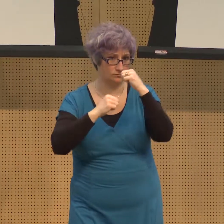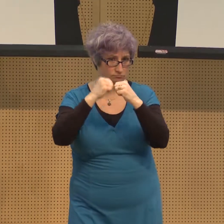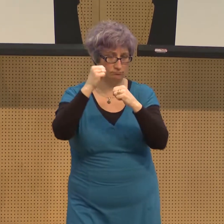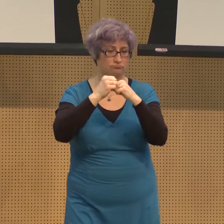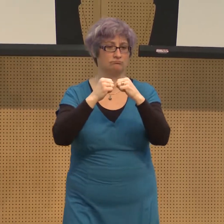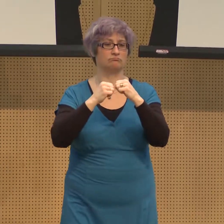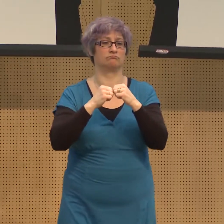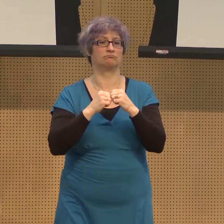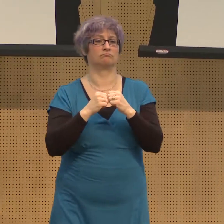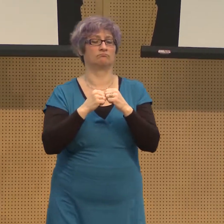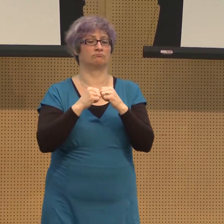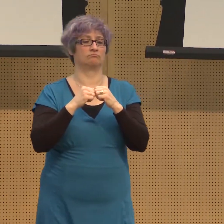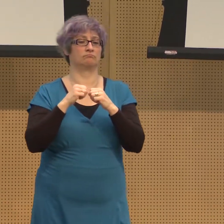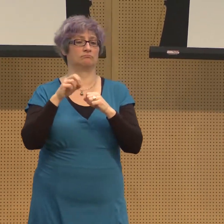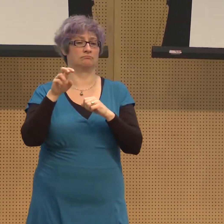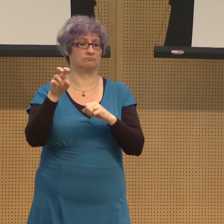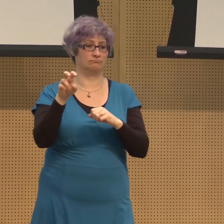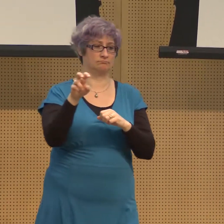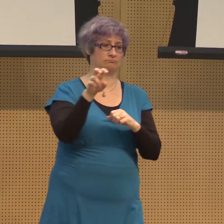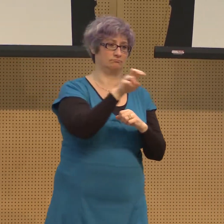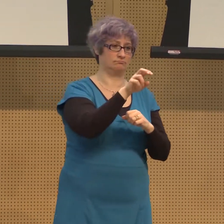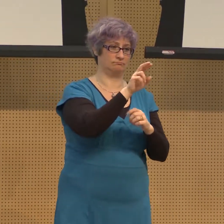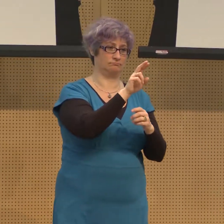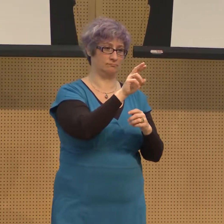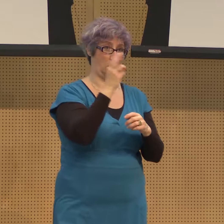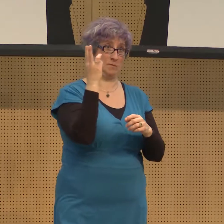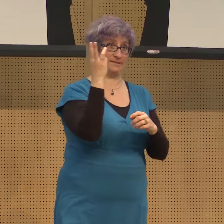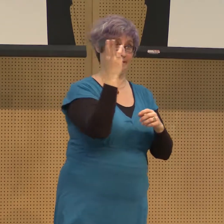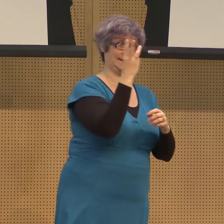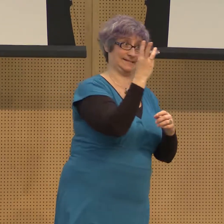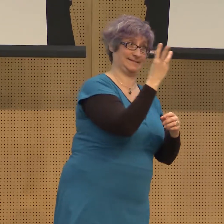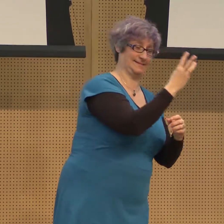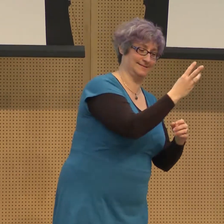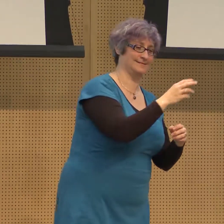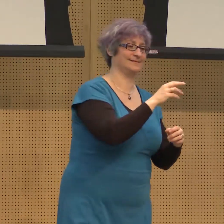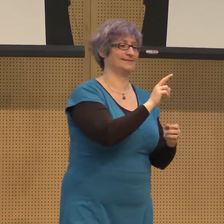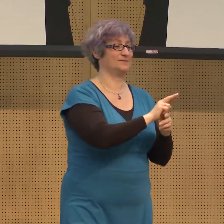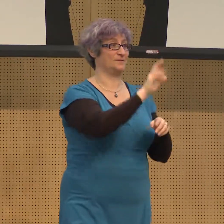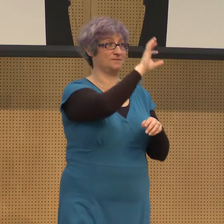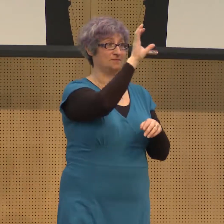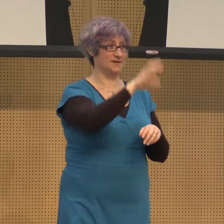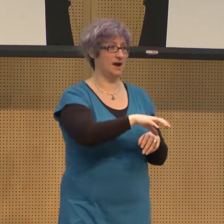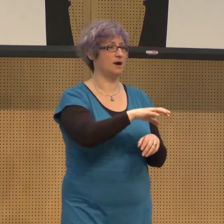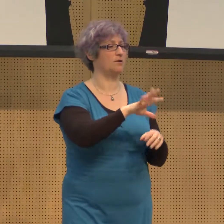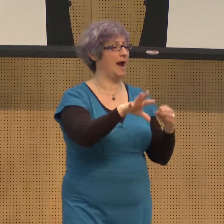as well as sign language structure. Following that, moving farther out West,